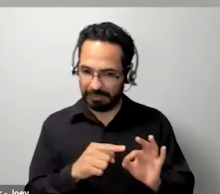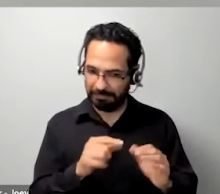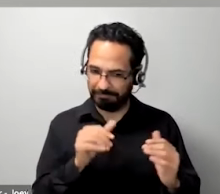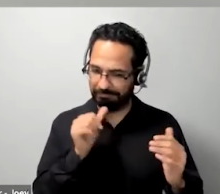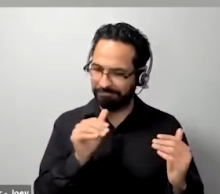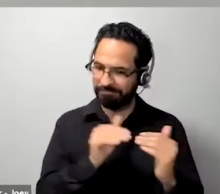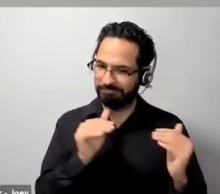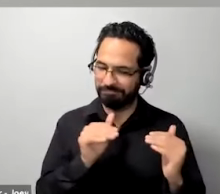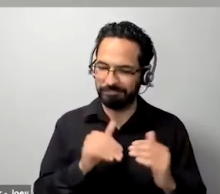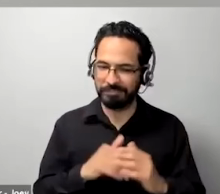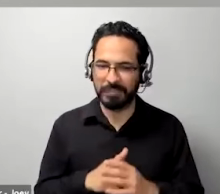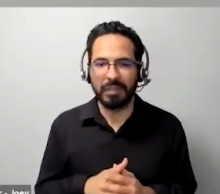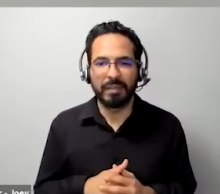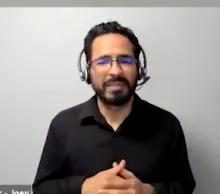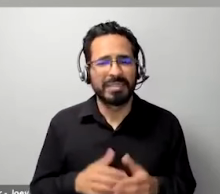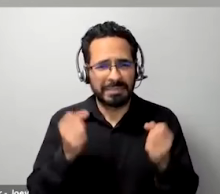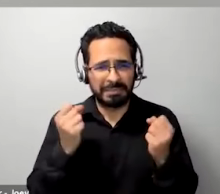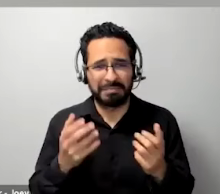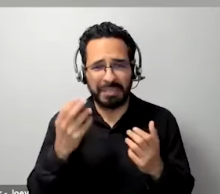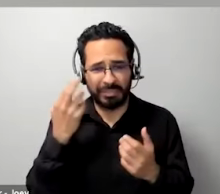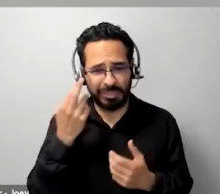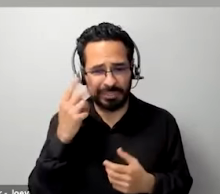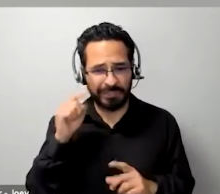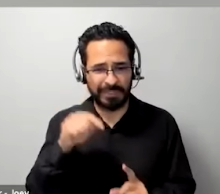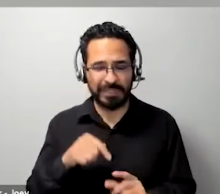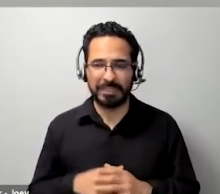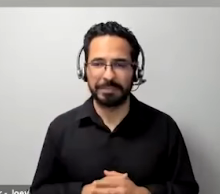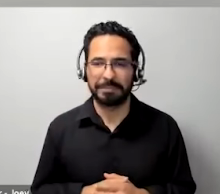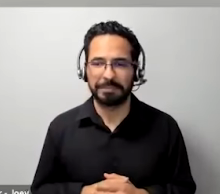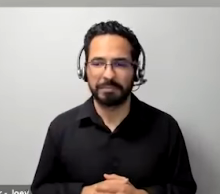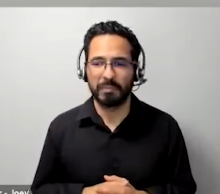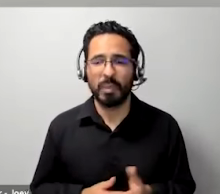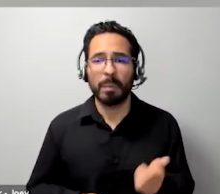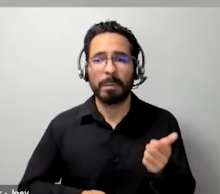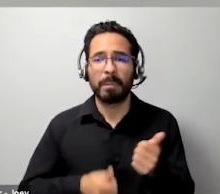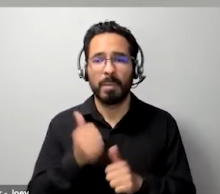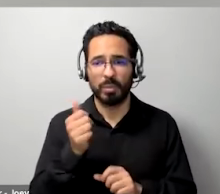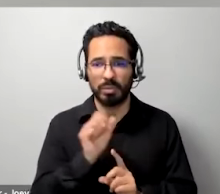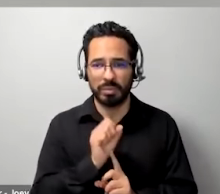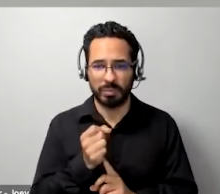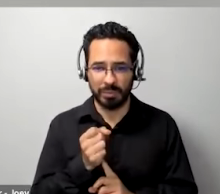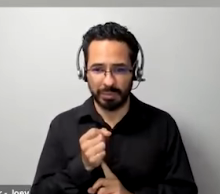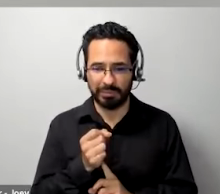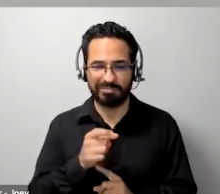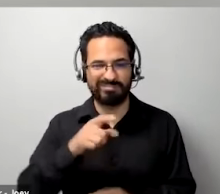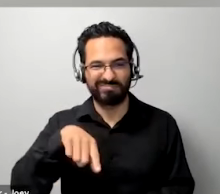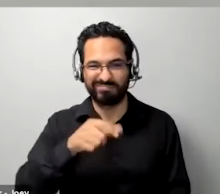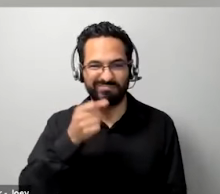I think there are a lot of reasons for this though. I think in most cases, it's because they don't understand.